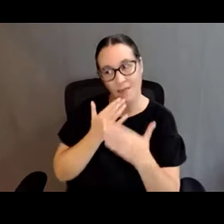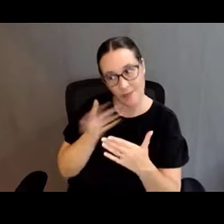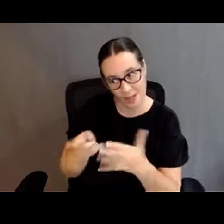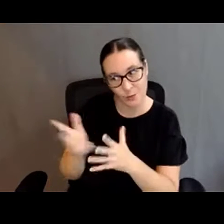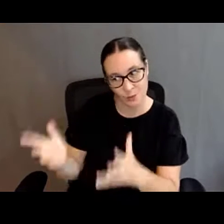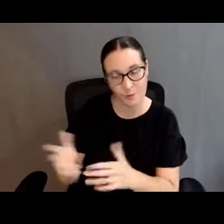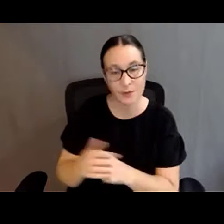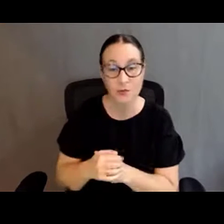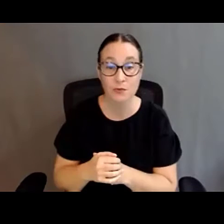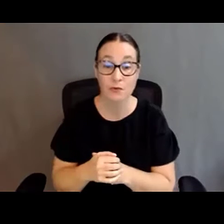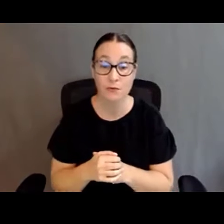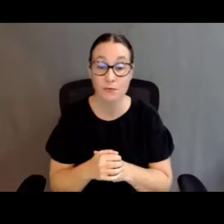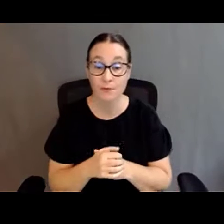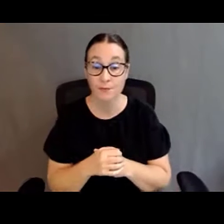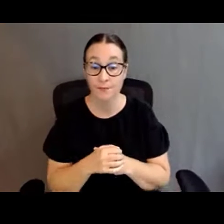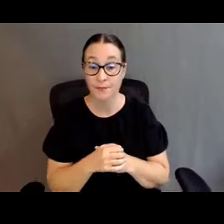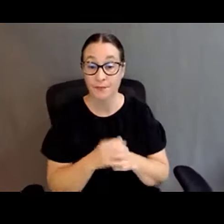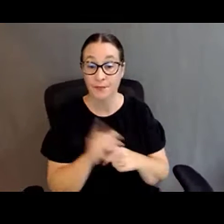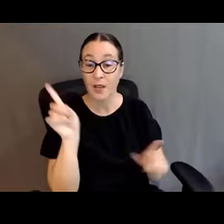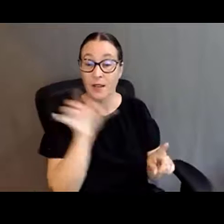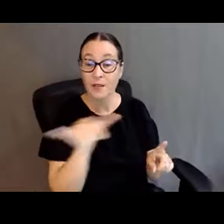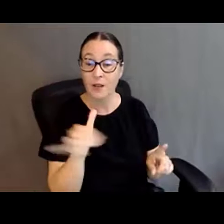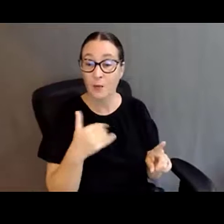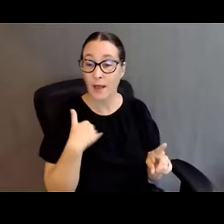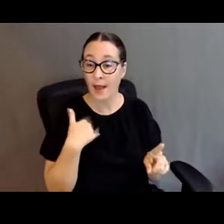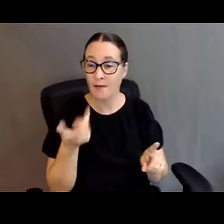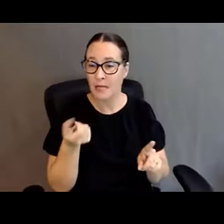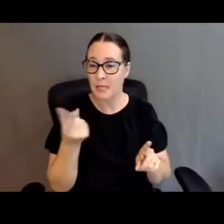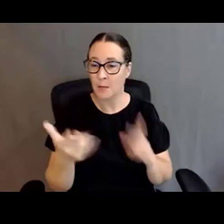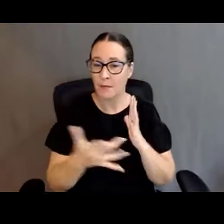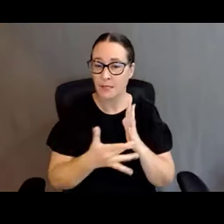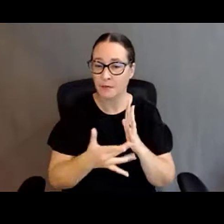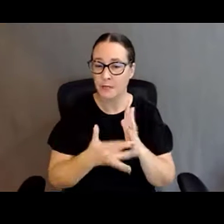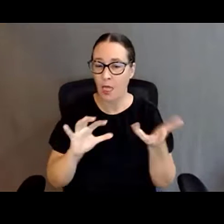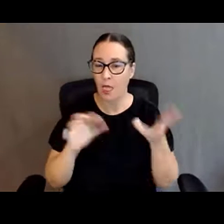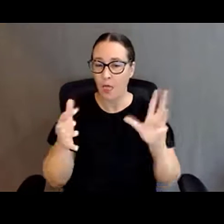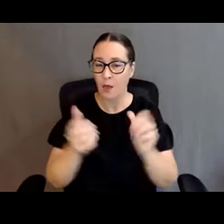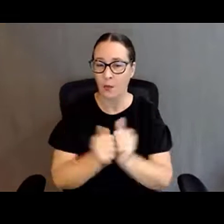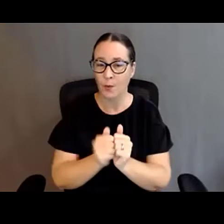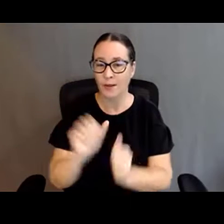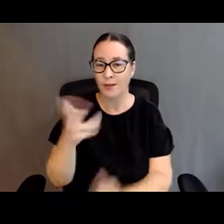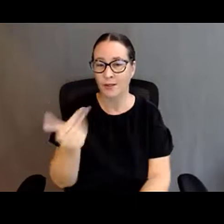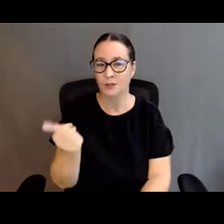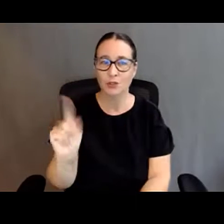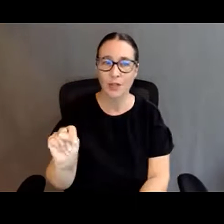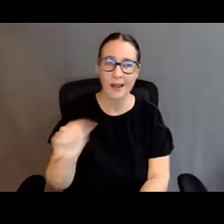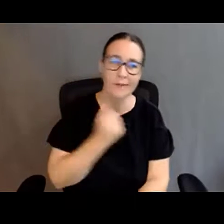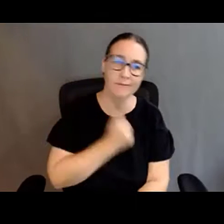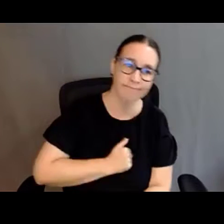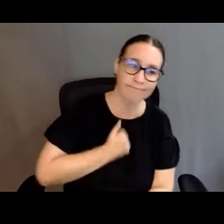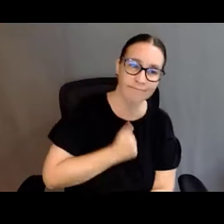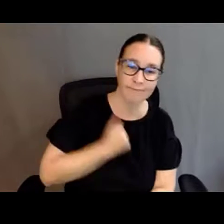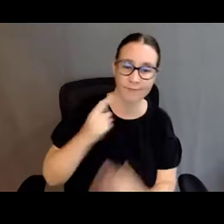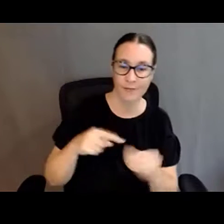Looks like we had a little bit of technical difficulties with our chat, and we apologize for that, and some ...